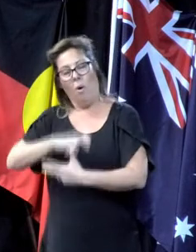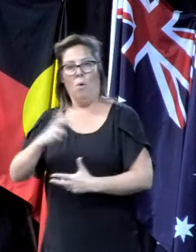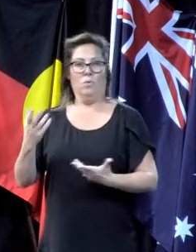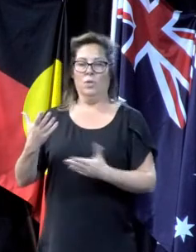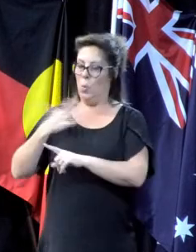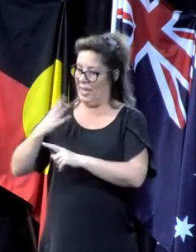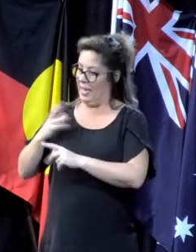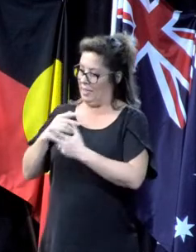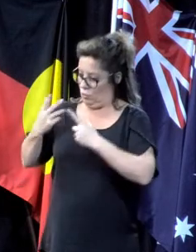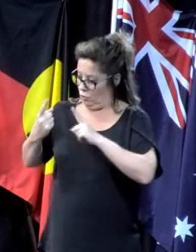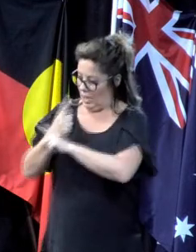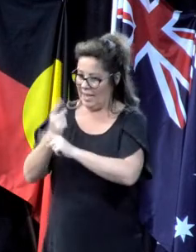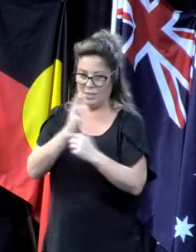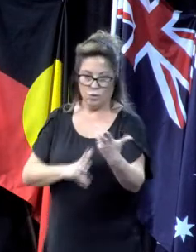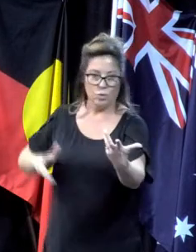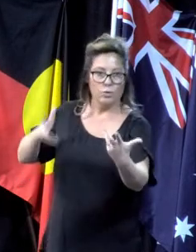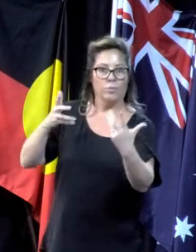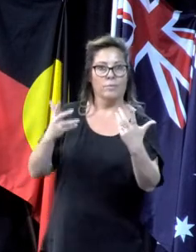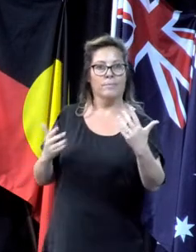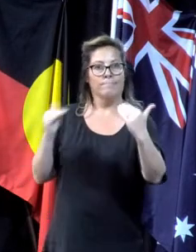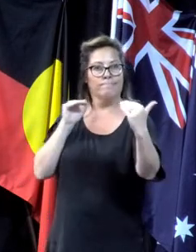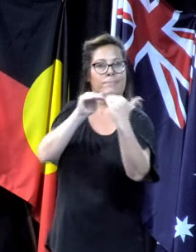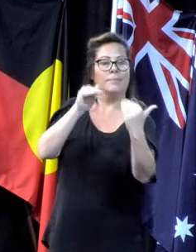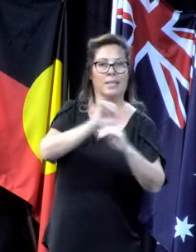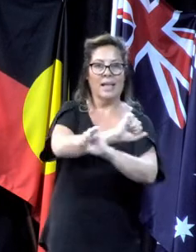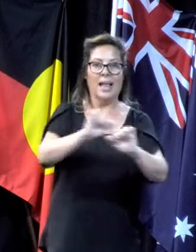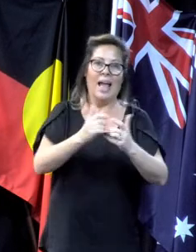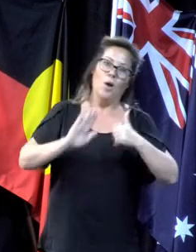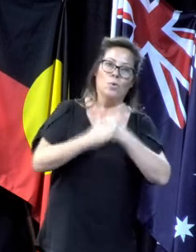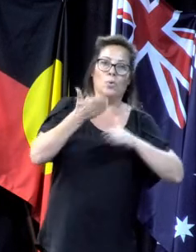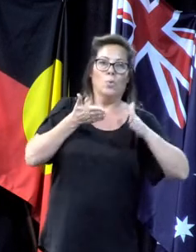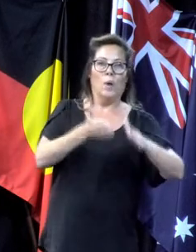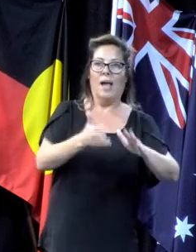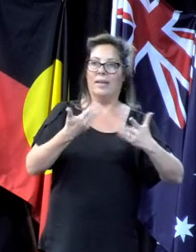co-teaching across our schools, across curriculum areas across year levels and